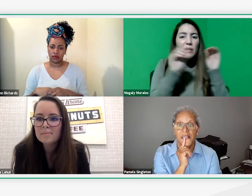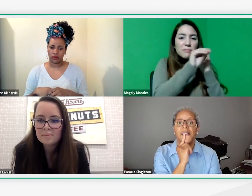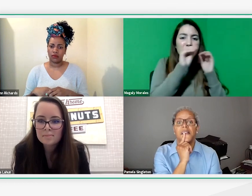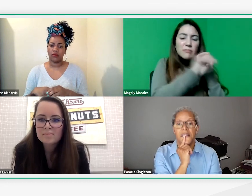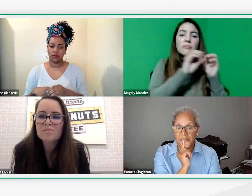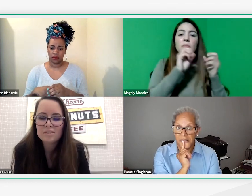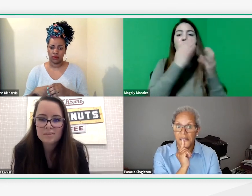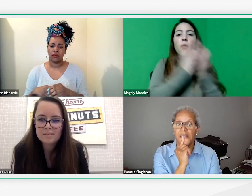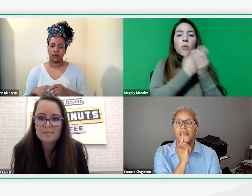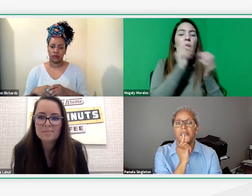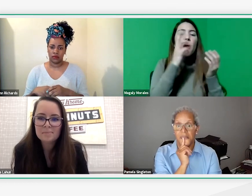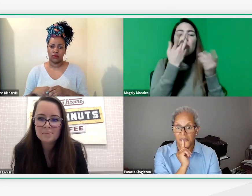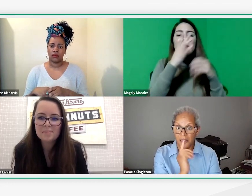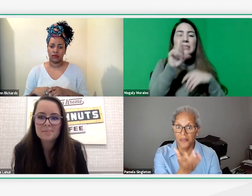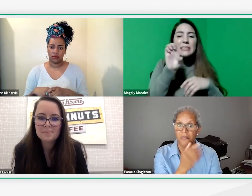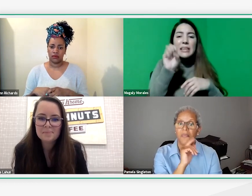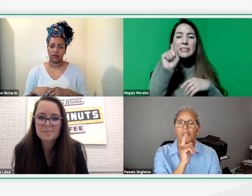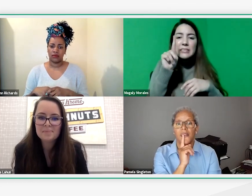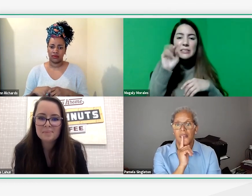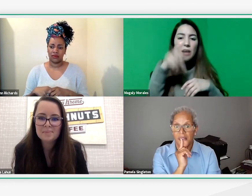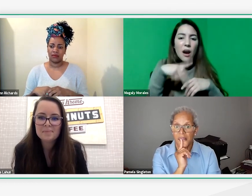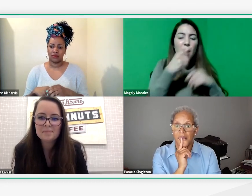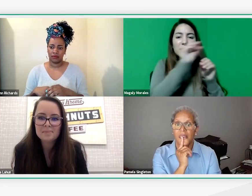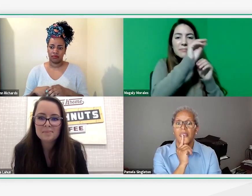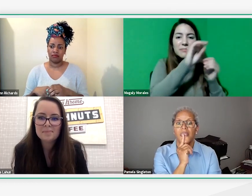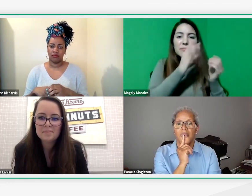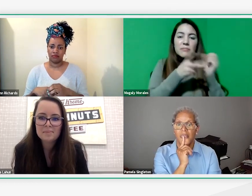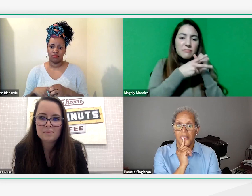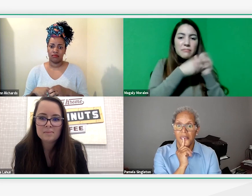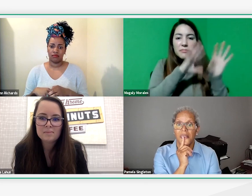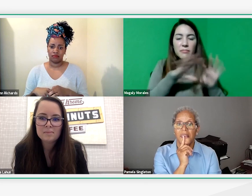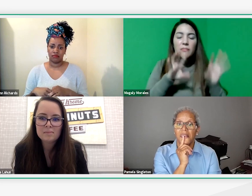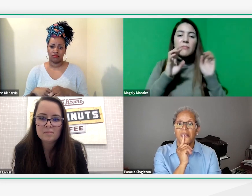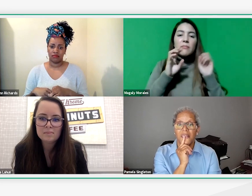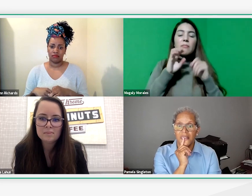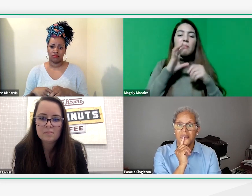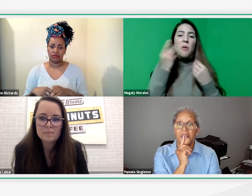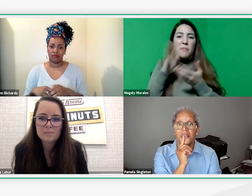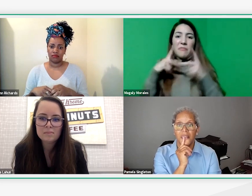have an electronic version, but you still need to keep those other copies. Save them.